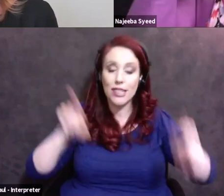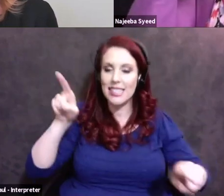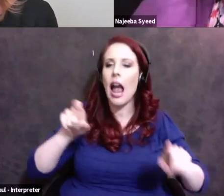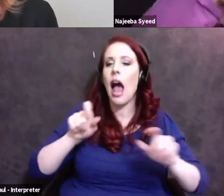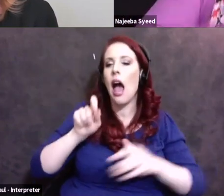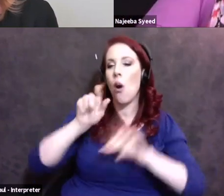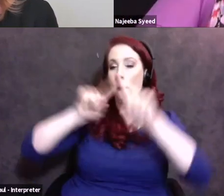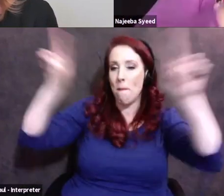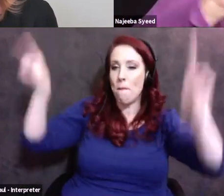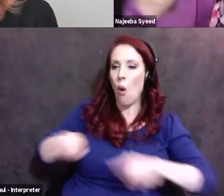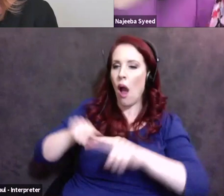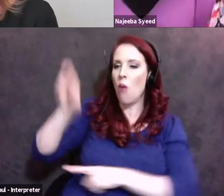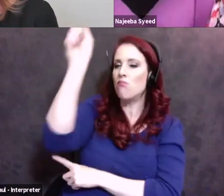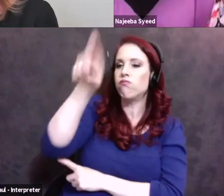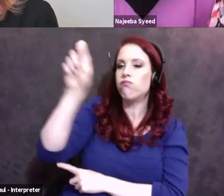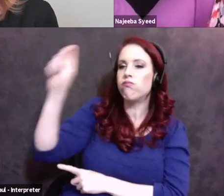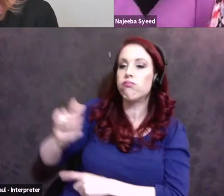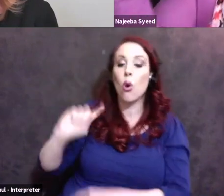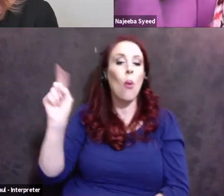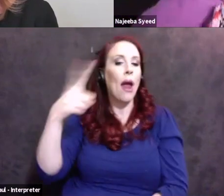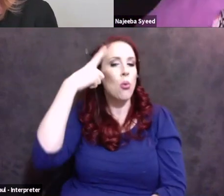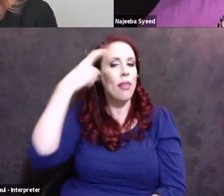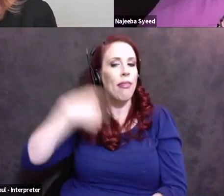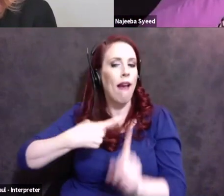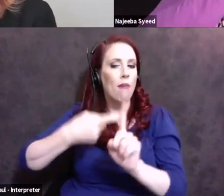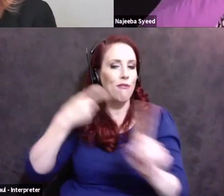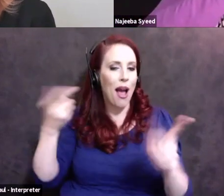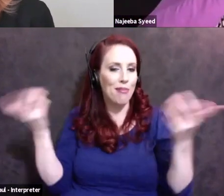I say something, I will put up on the board and say where do you think I am from and it